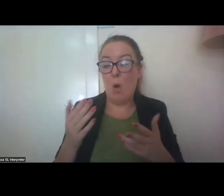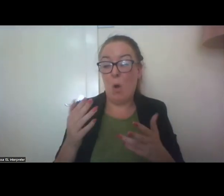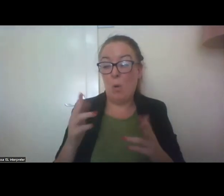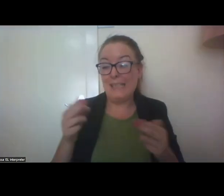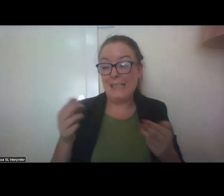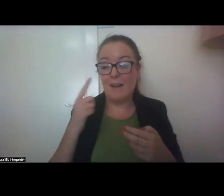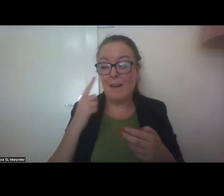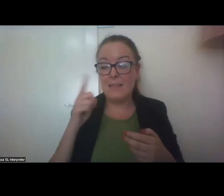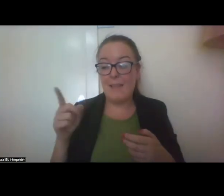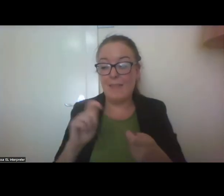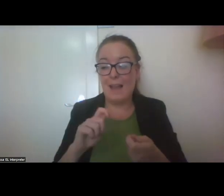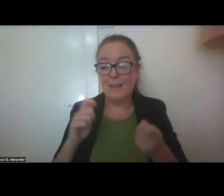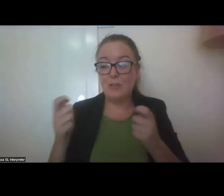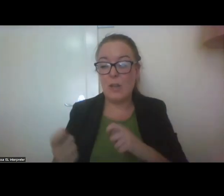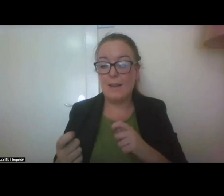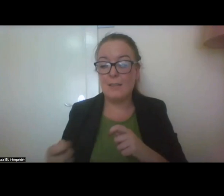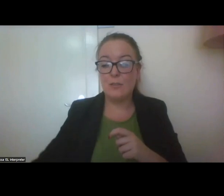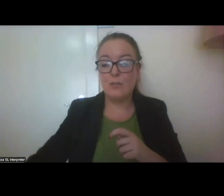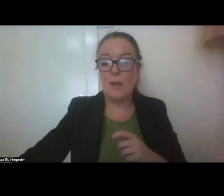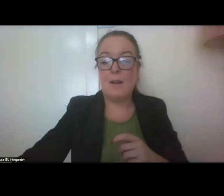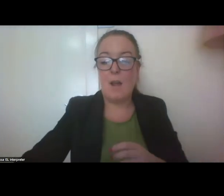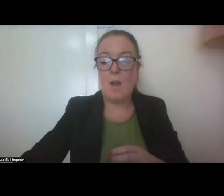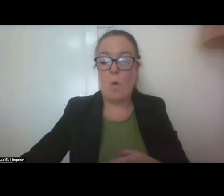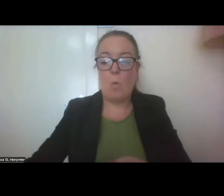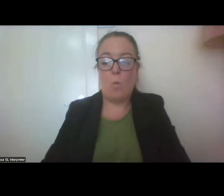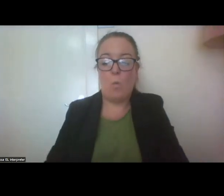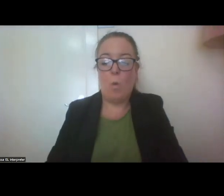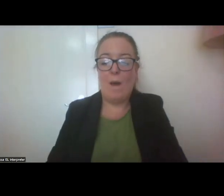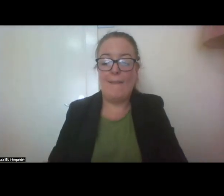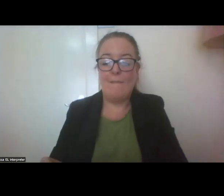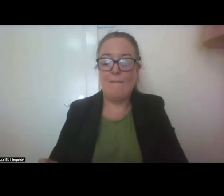Wi-Fi, it is what it is and again, a global technology,